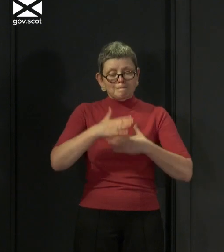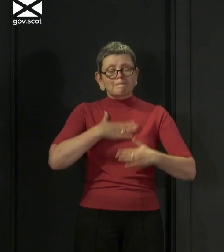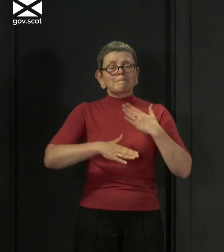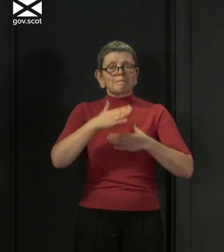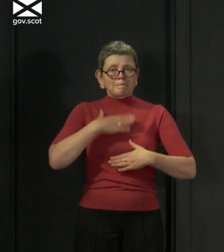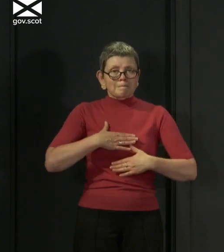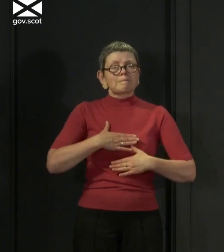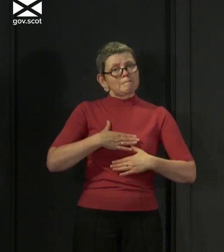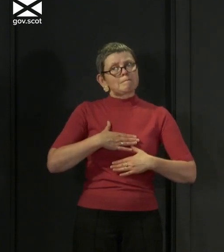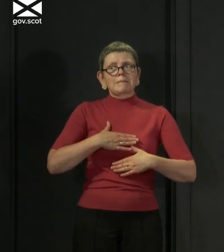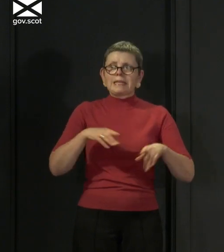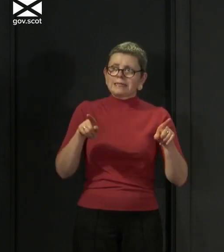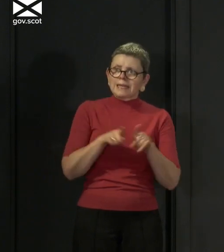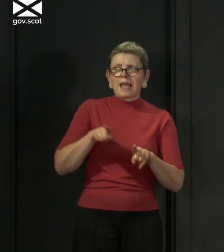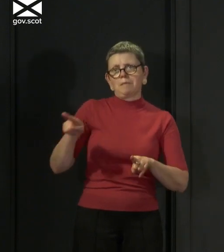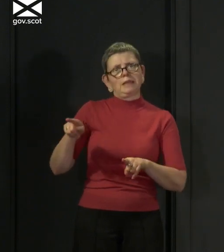those whose courage 75 years ago we remember today.